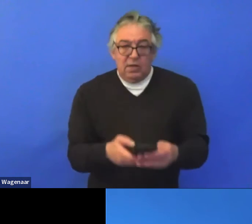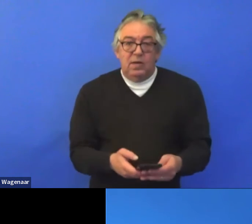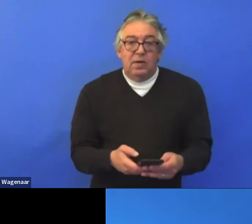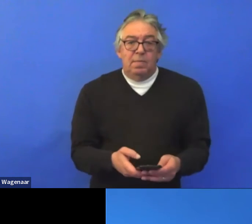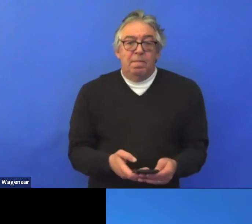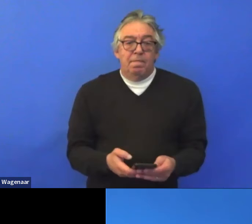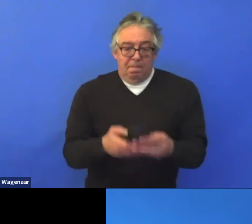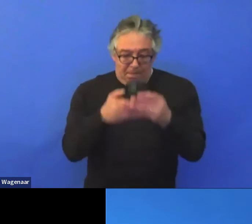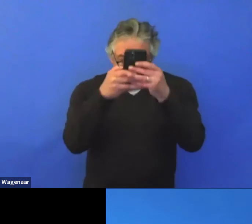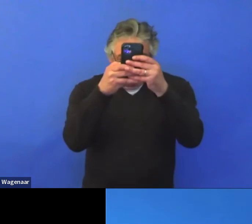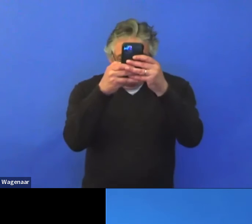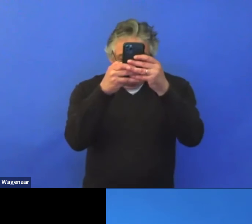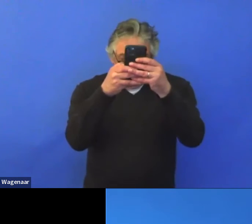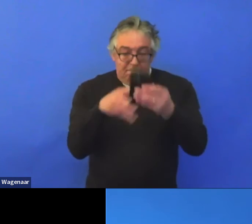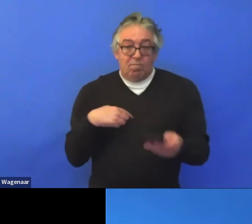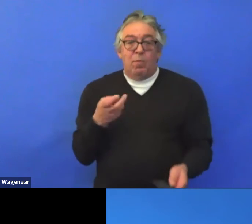to join the breakout room, it seems.